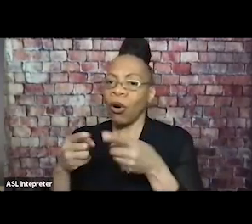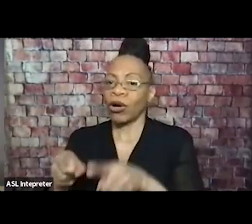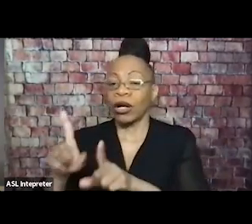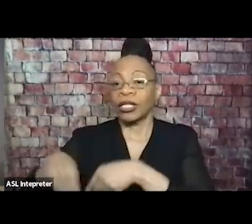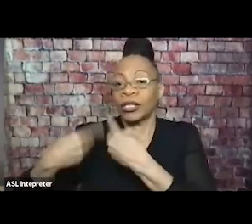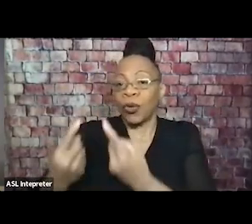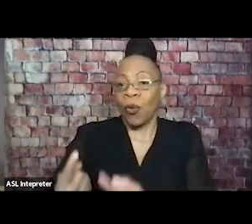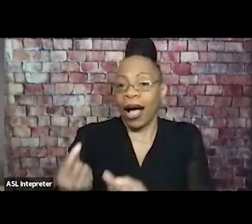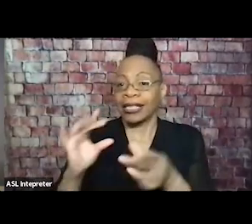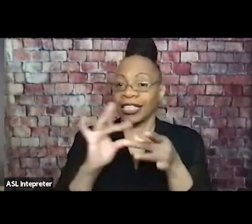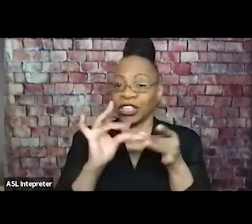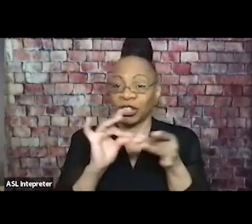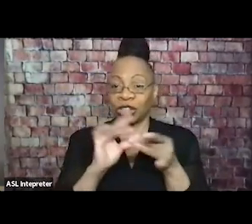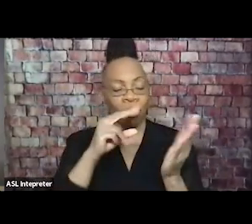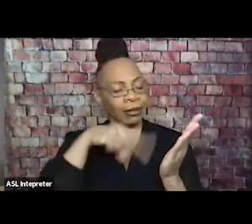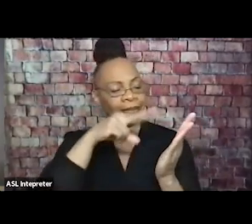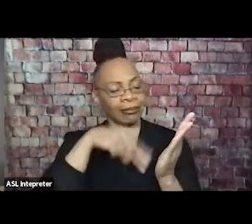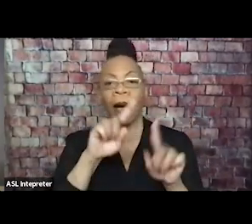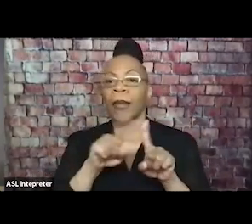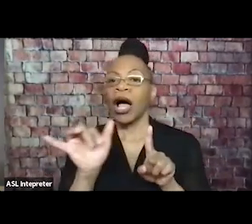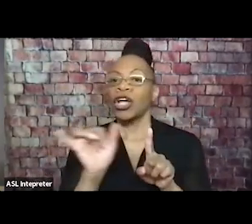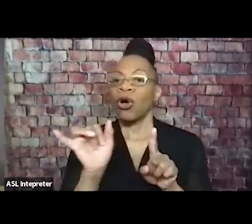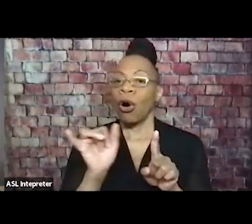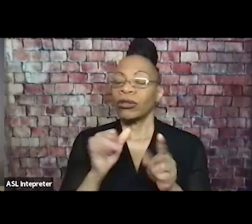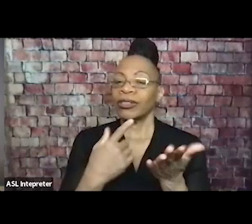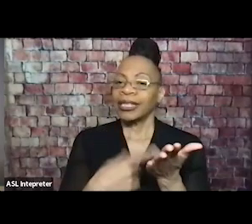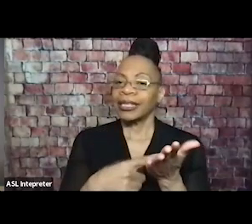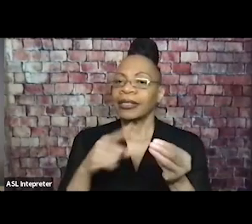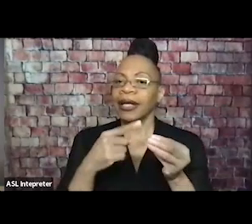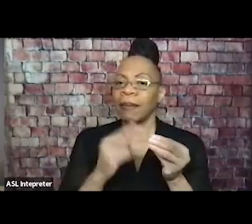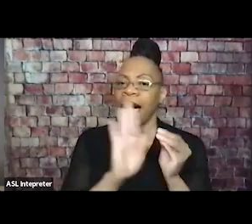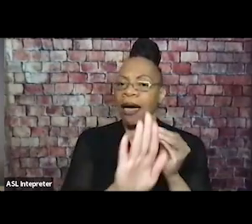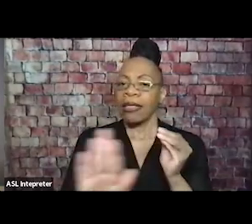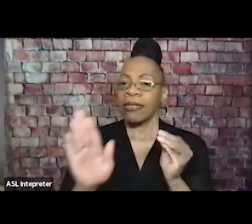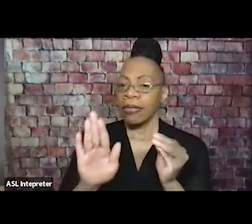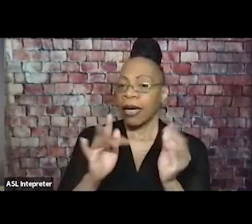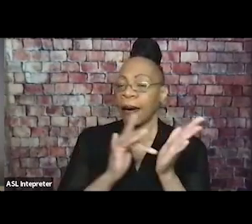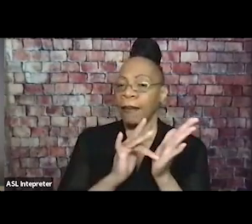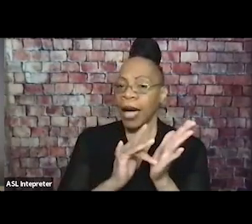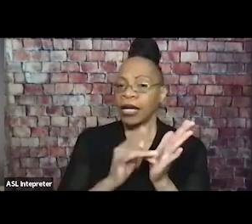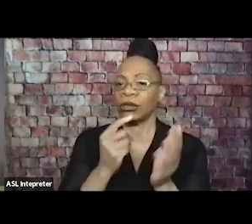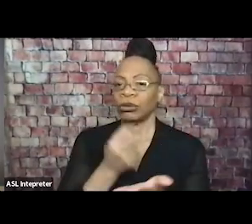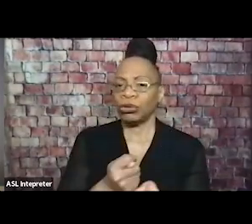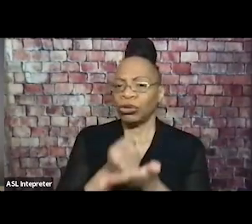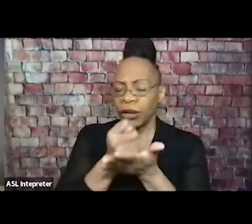it's also gonna speak to their medical treatment, both physical and mental health, and talk about how that treatment has affected